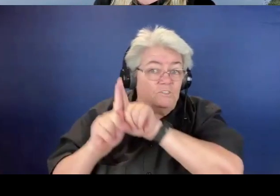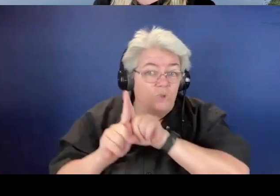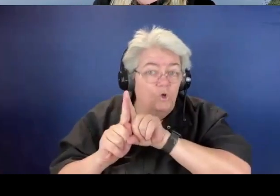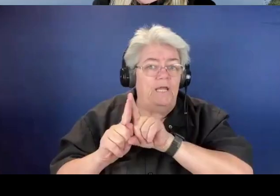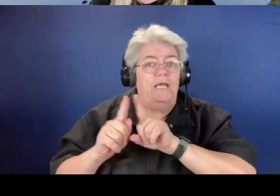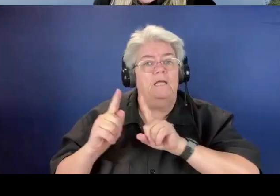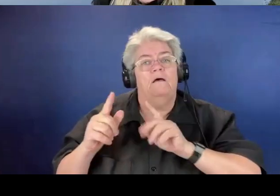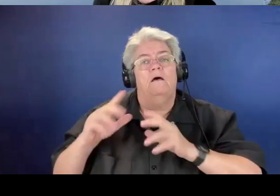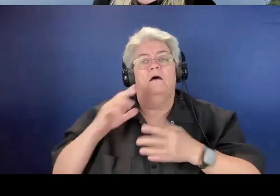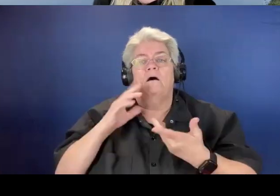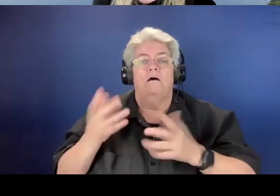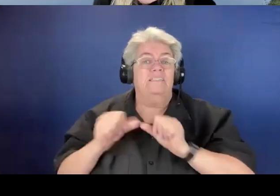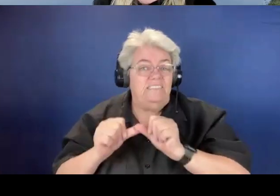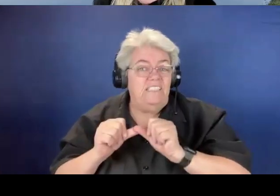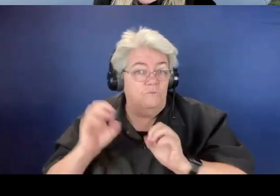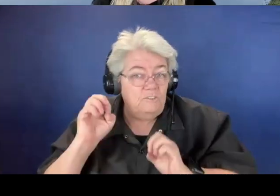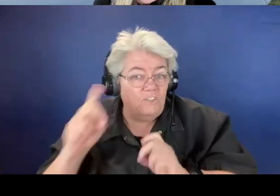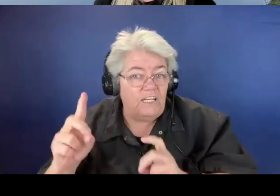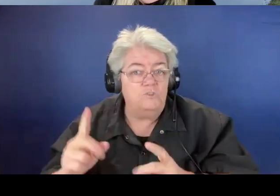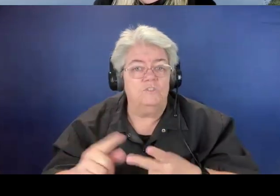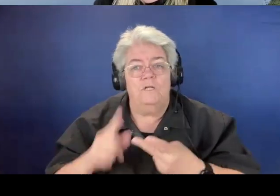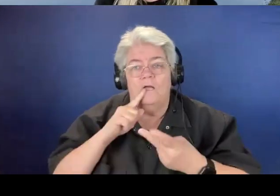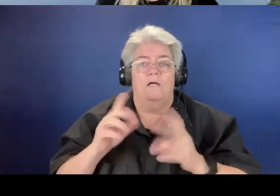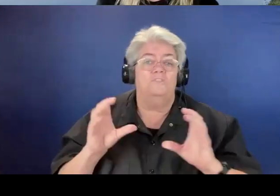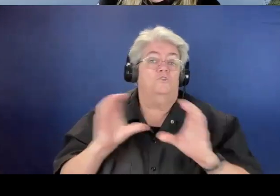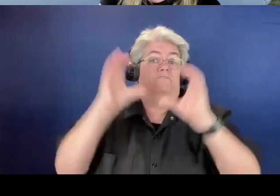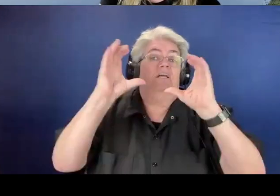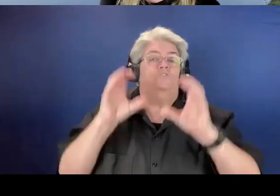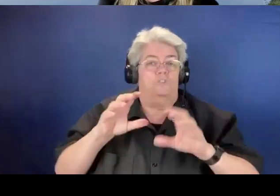education and then also a certification exam.